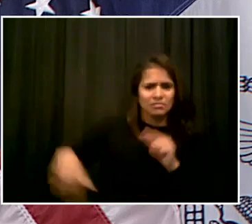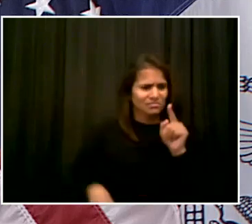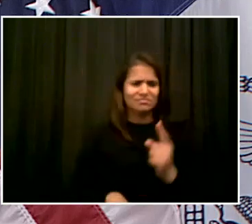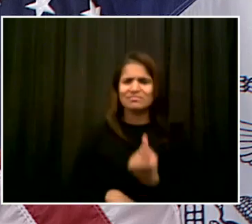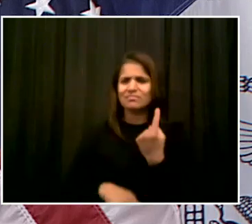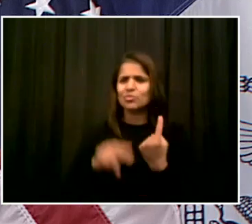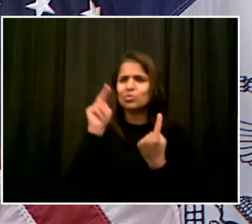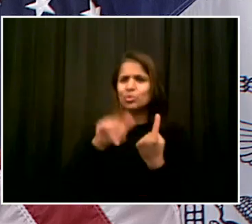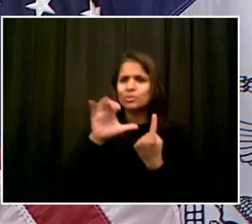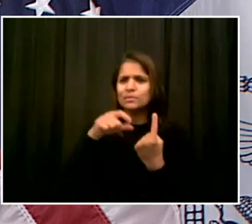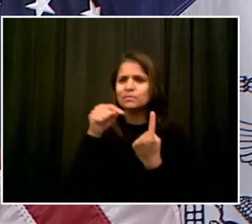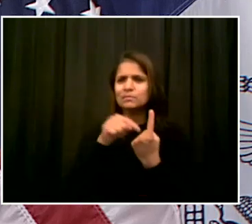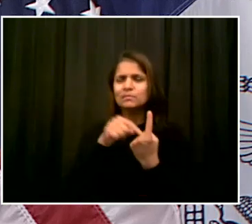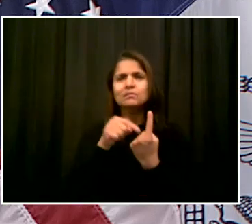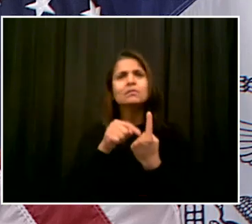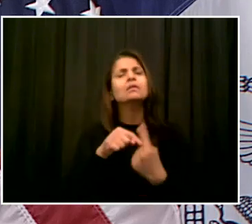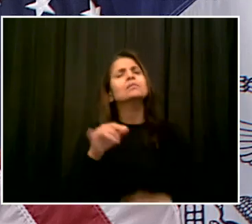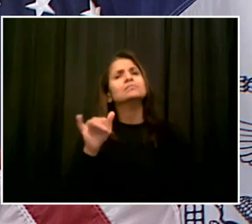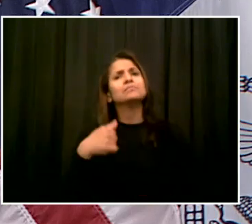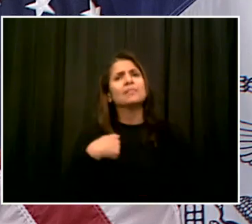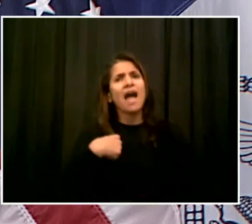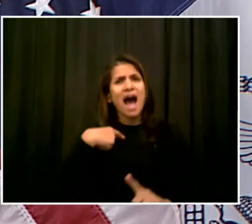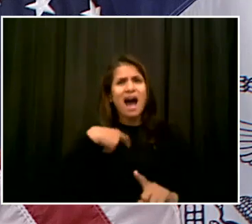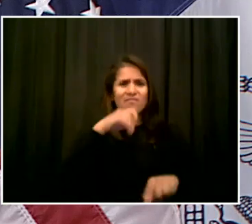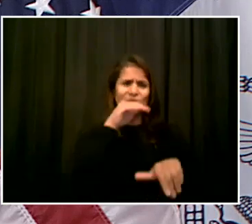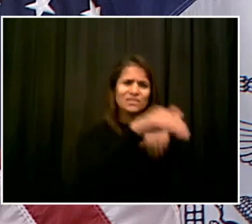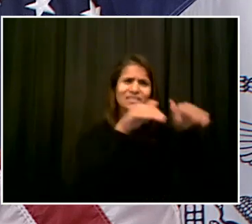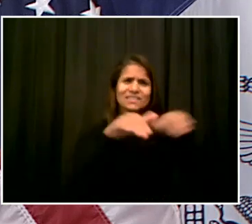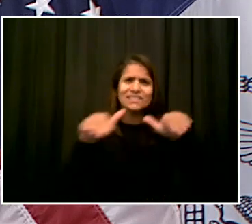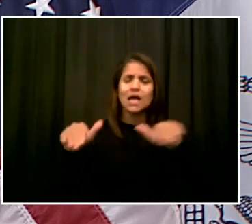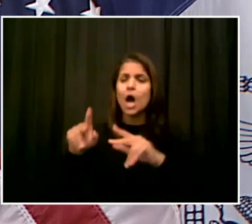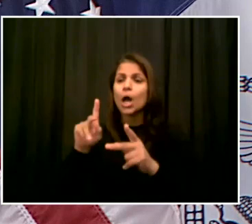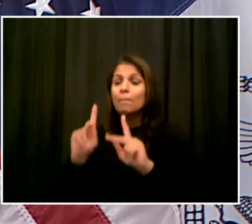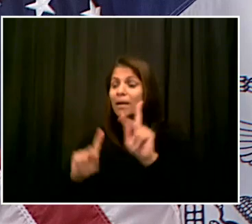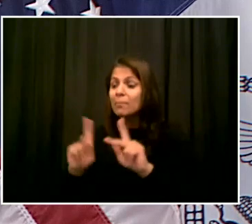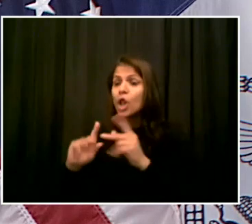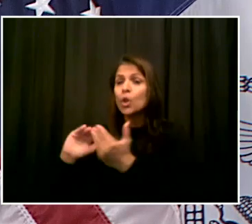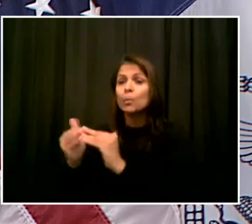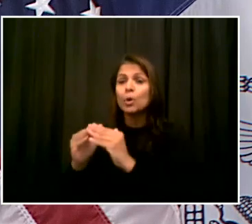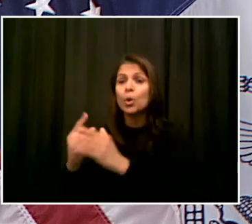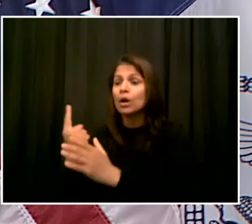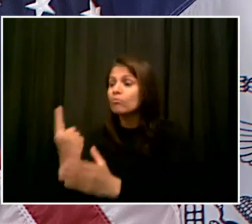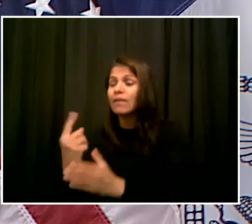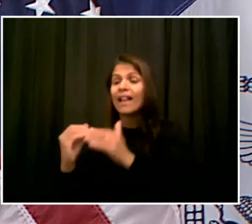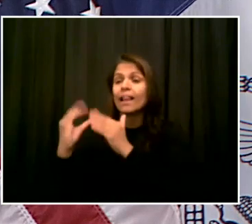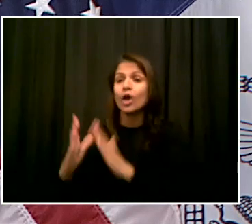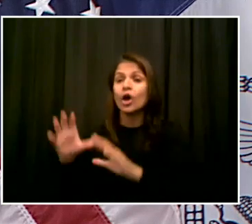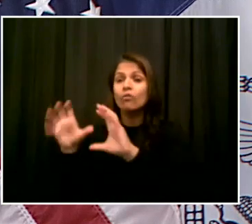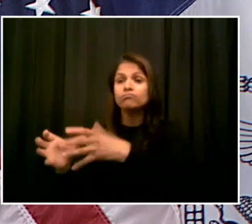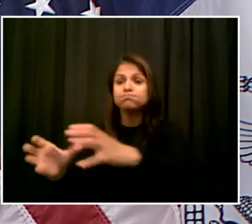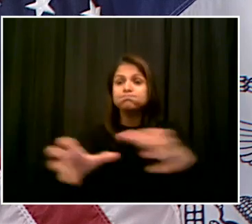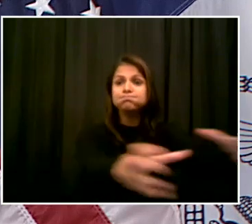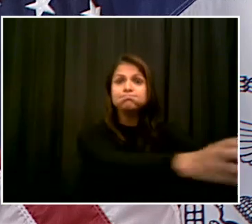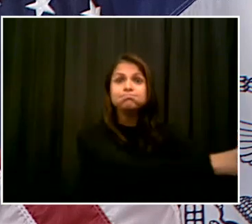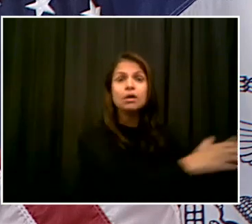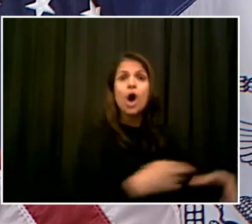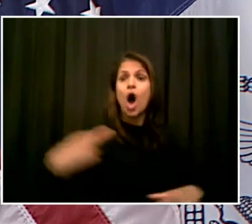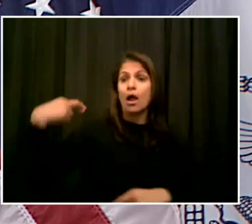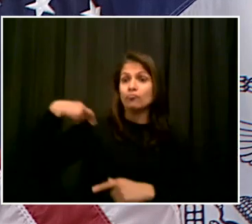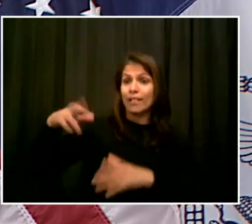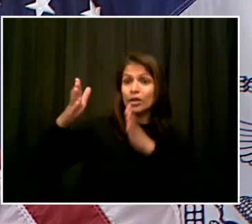YOU OUT AND